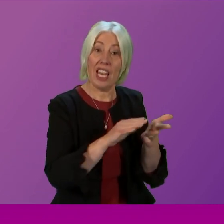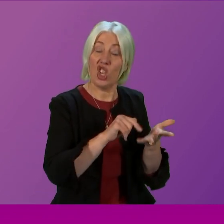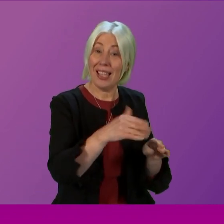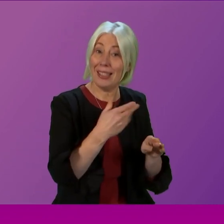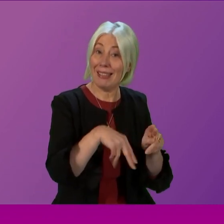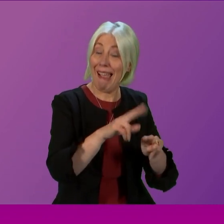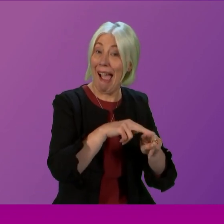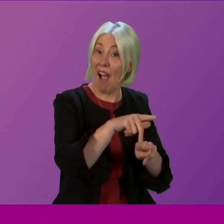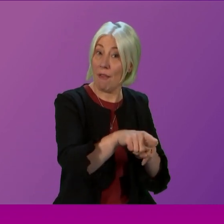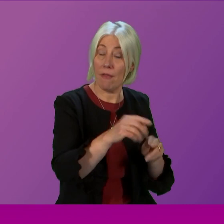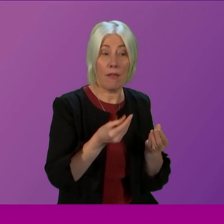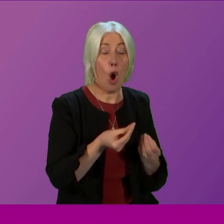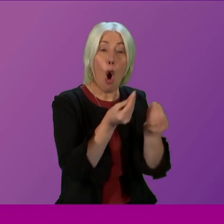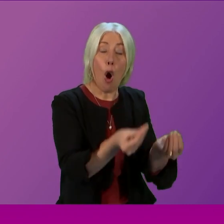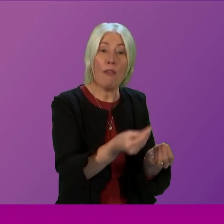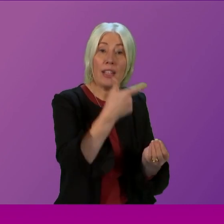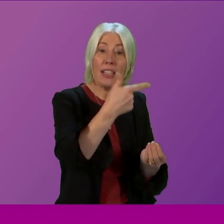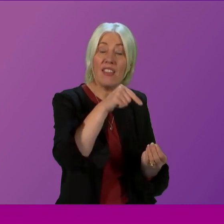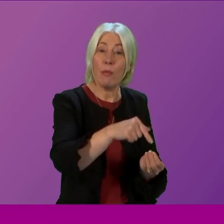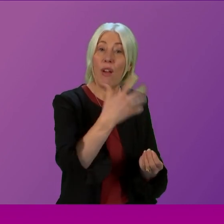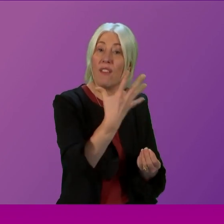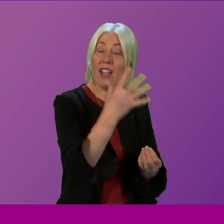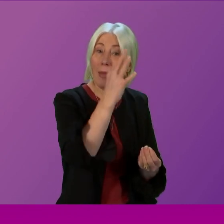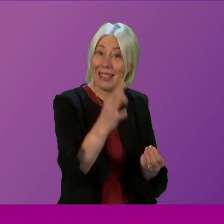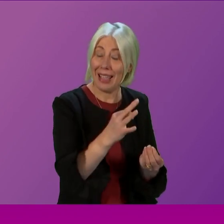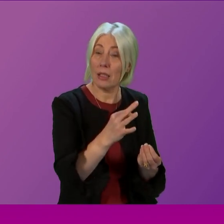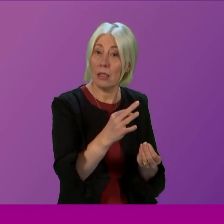the offer this year is 7.5 per cent on average, compared with 4.5 per